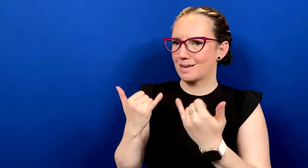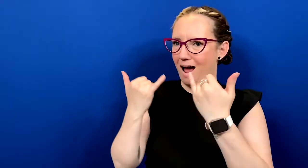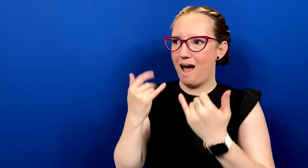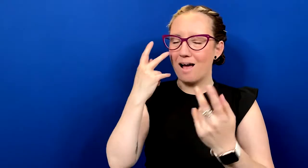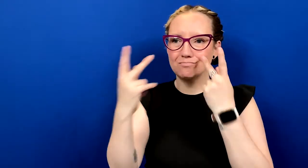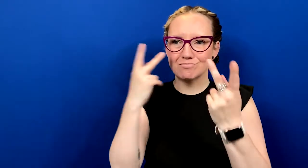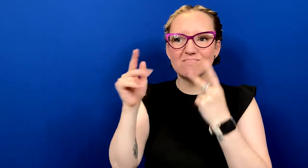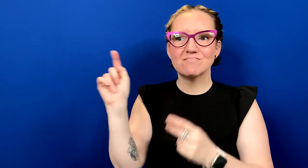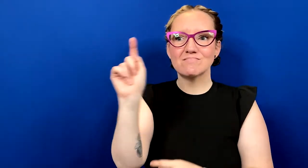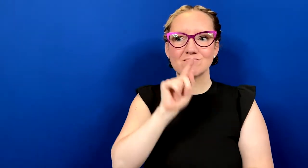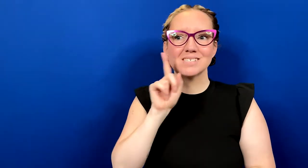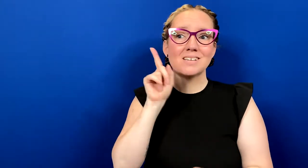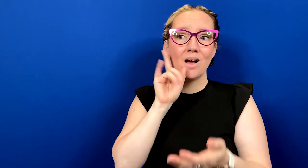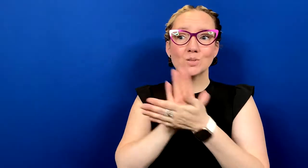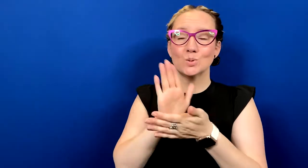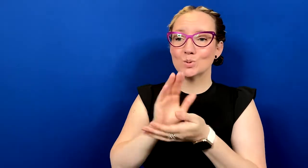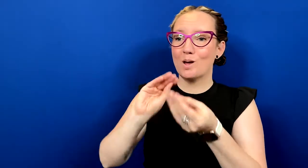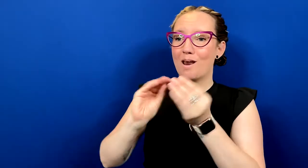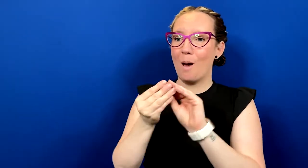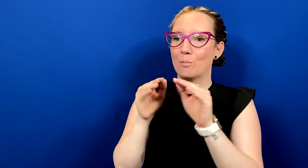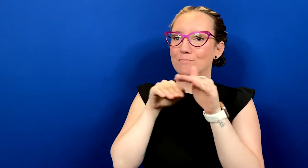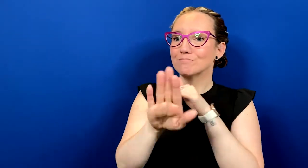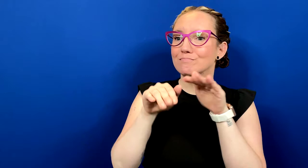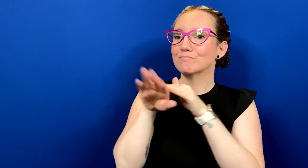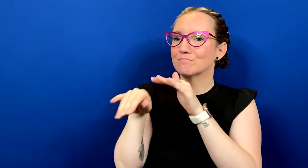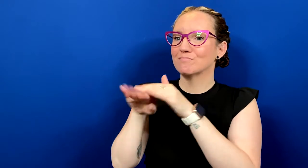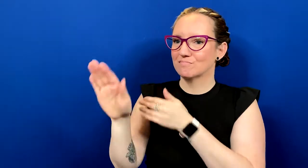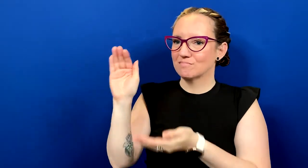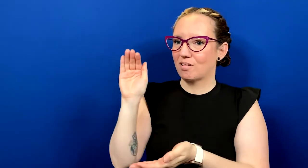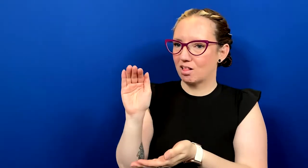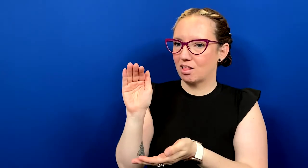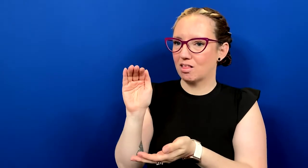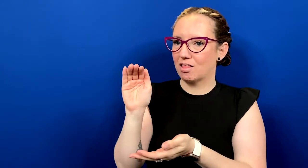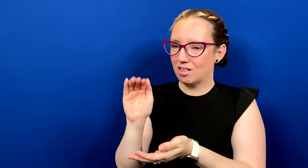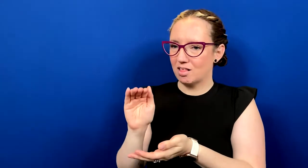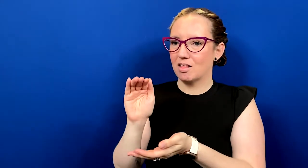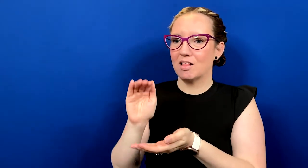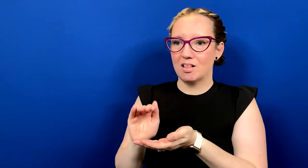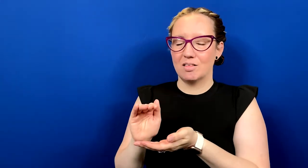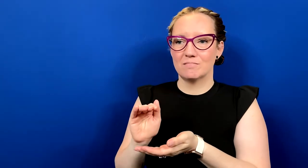We are currently seeing numbers of students enrolling Deaf schools decreasing